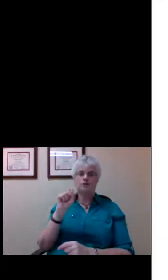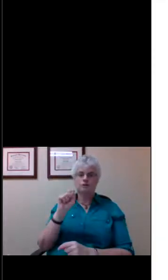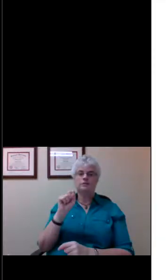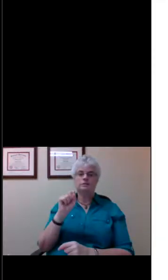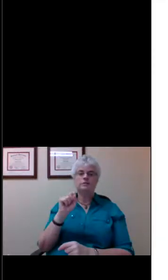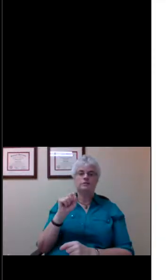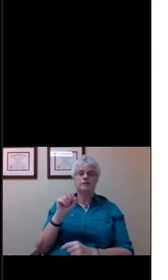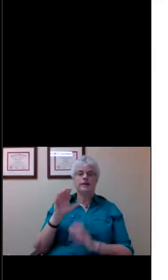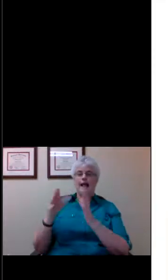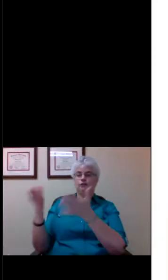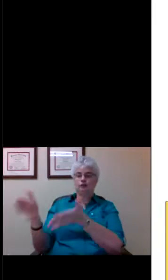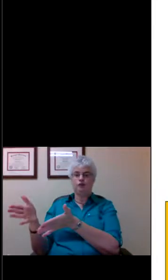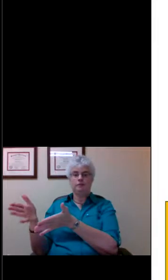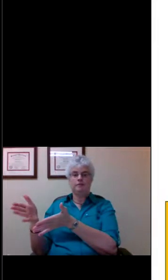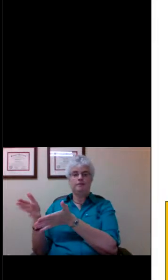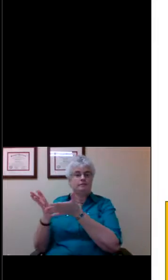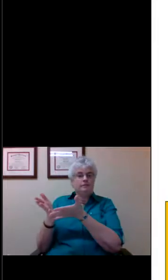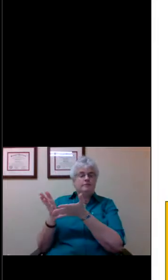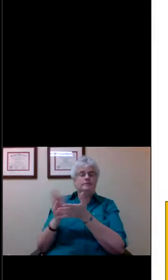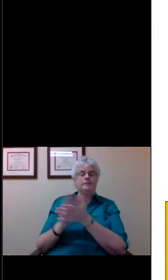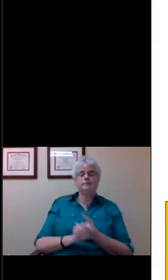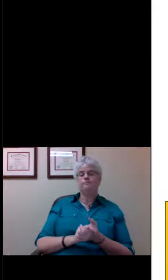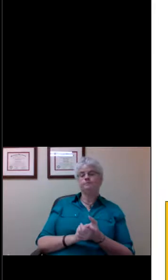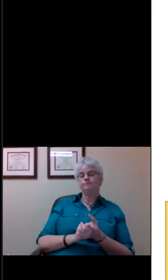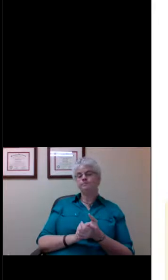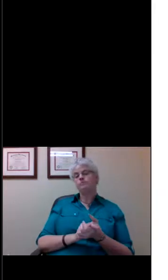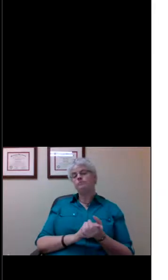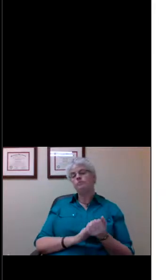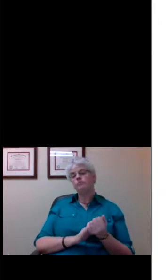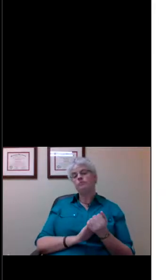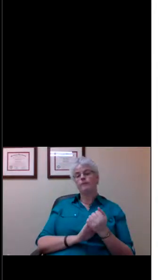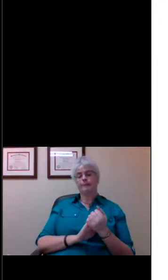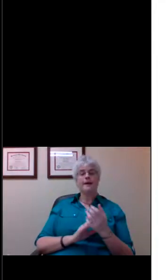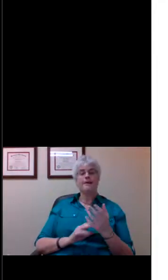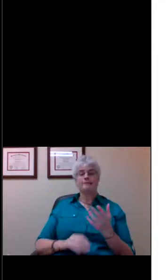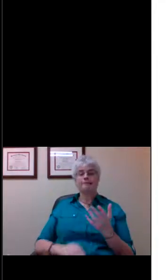reduced the number of incident reports that we're coming from the classrooms.